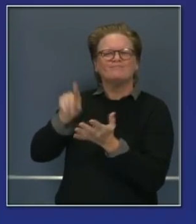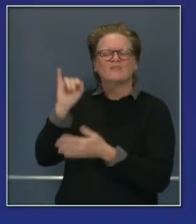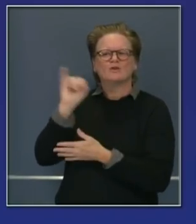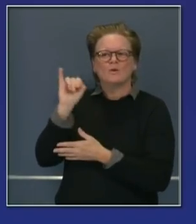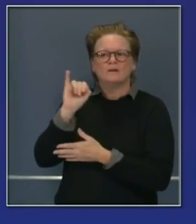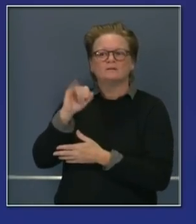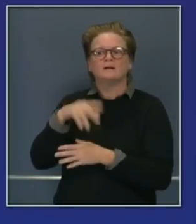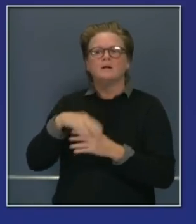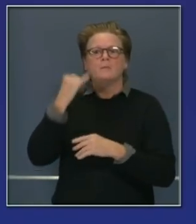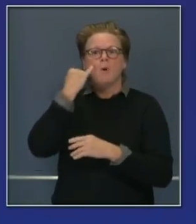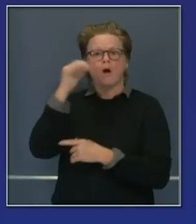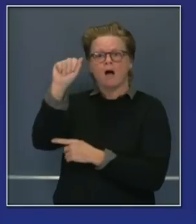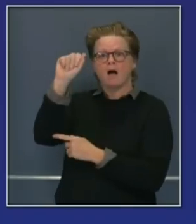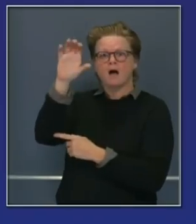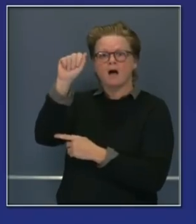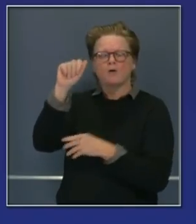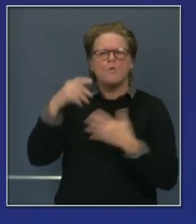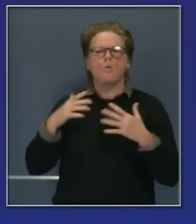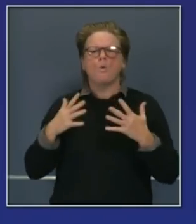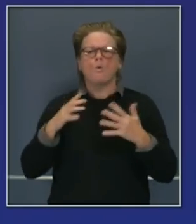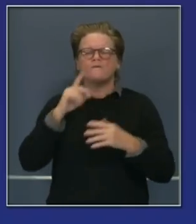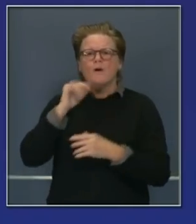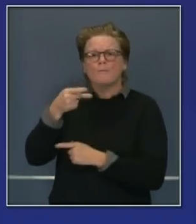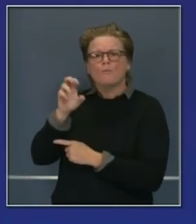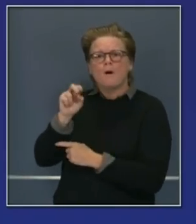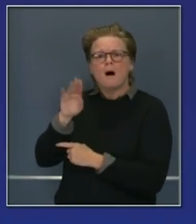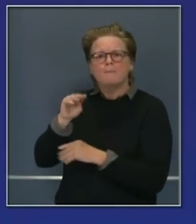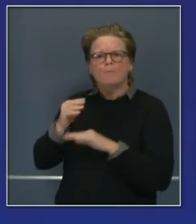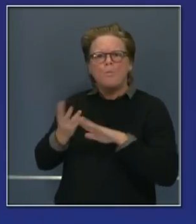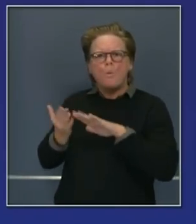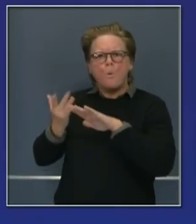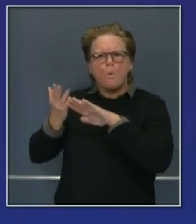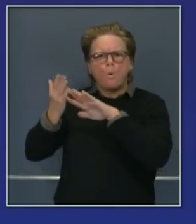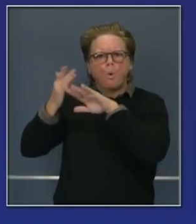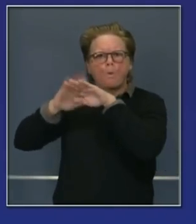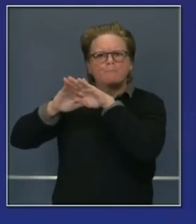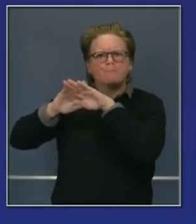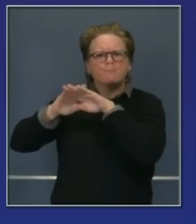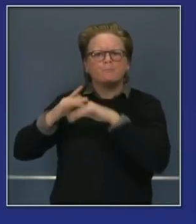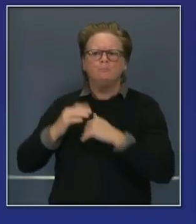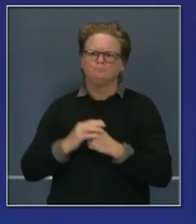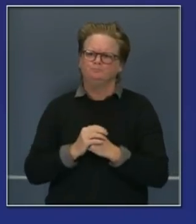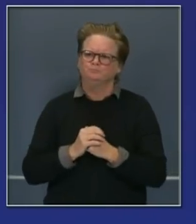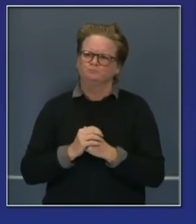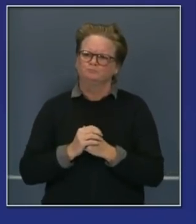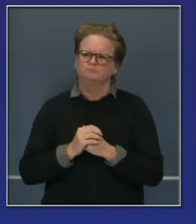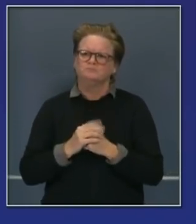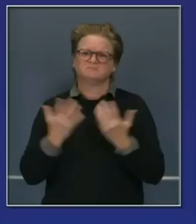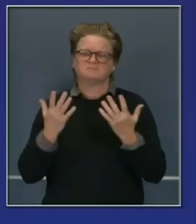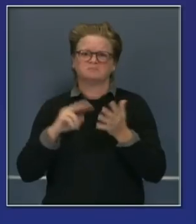KIDS, PARTICULARLY THOSE OF YOU WITH KIDS THAT ARE YOUNGER THAN AGE 26. THE IMPACT, OBVIOUSLY